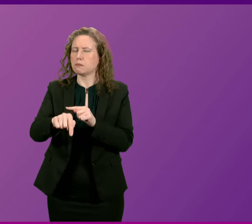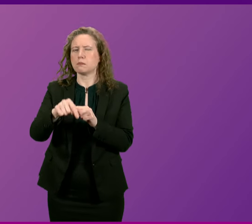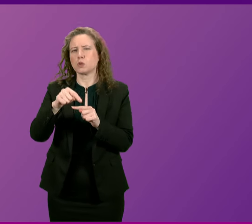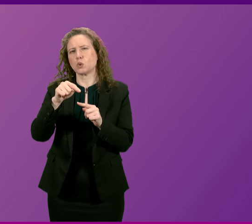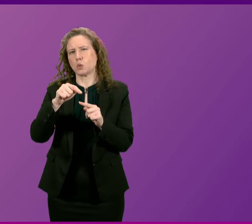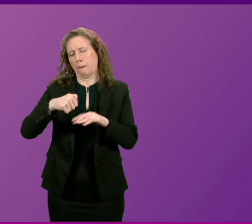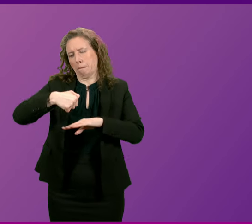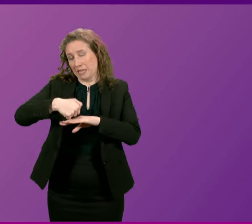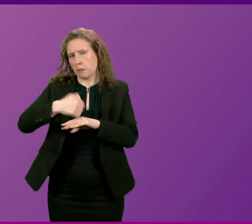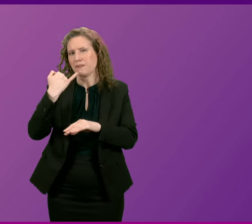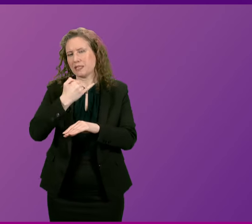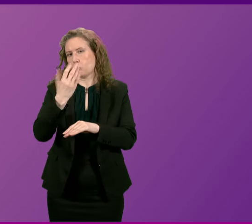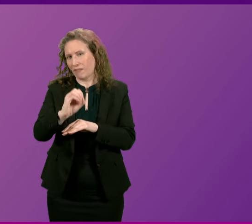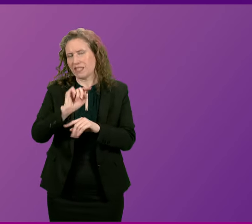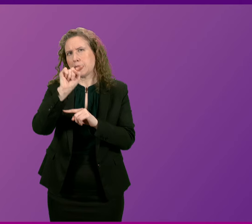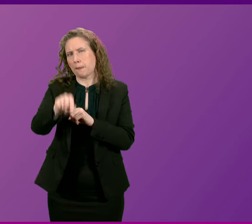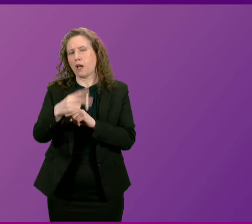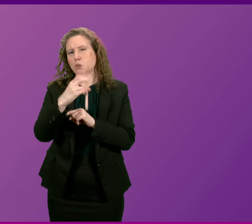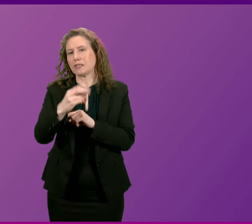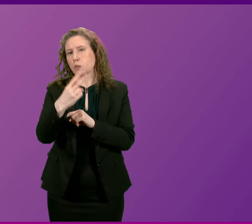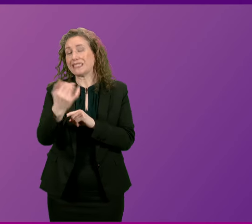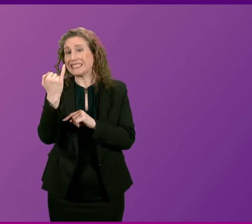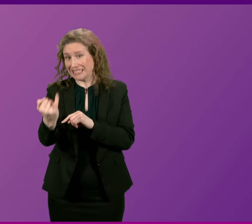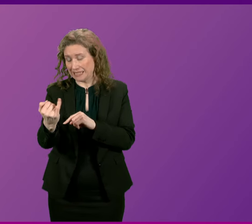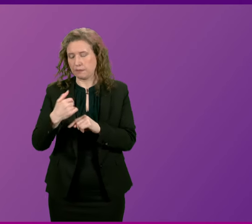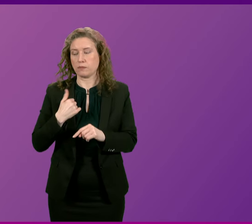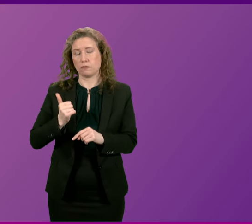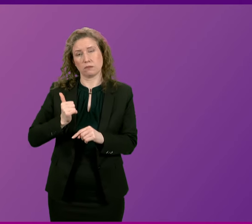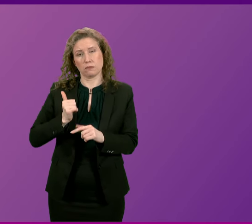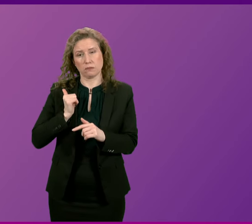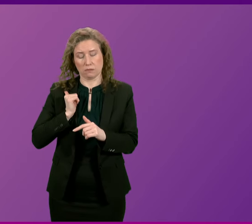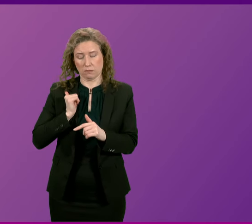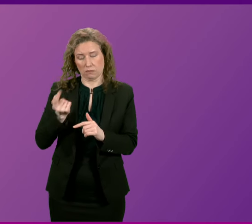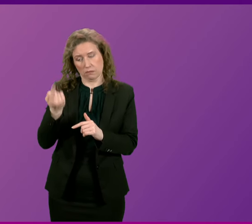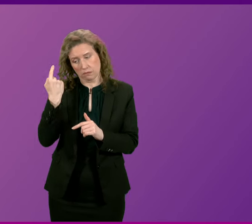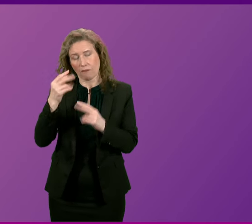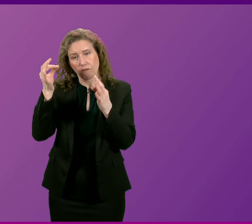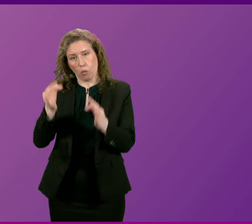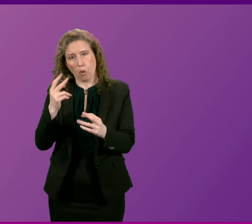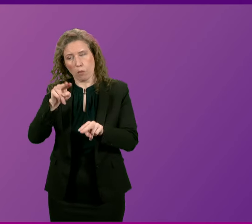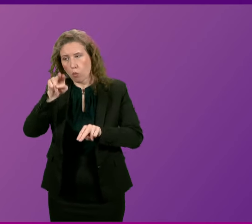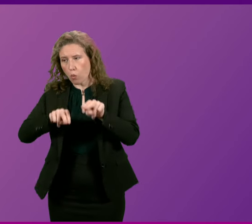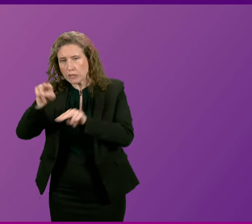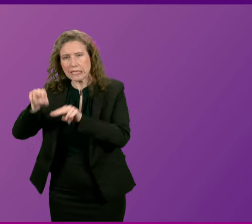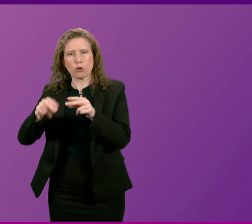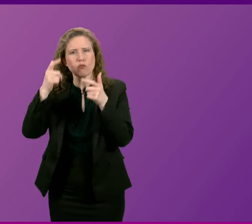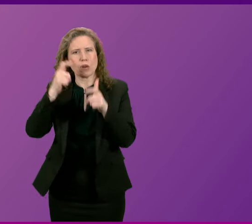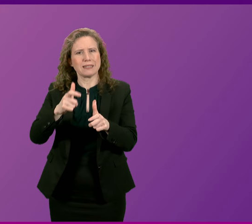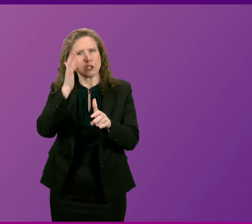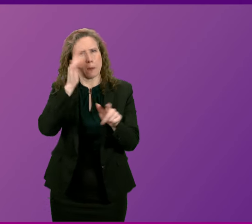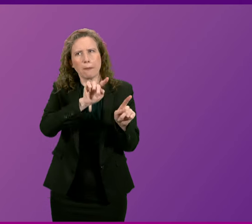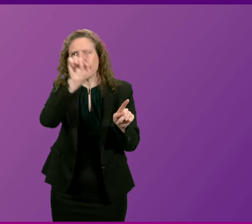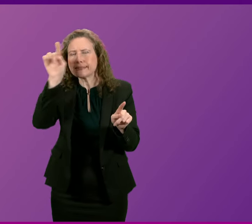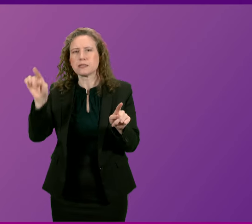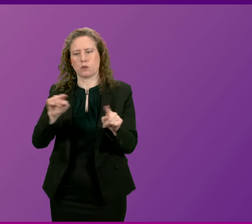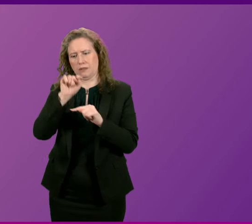650 by 2026. We intend to commission a formal audit of residential rehab bed capacity in 2025